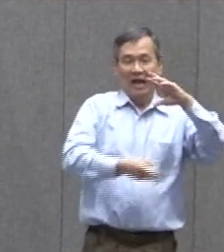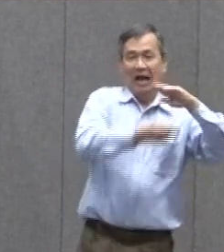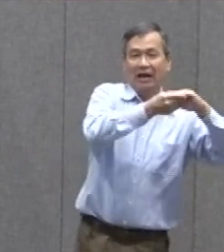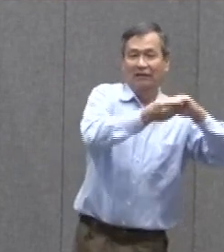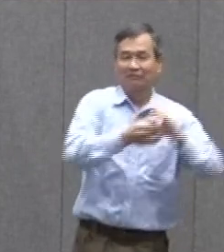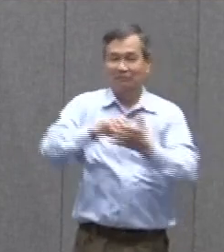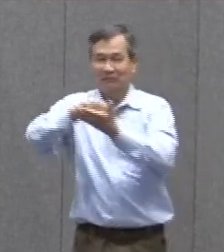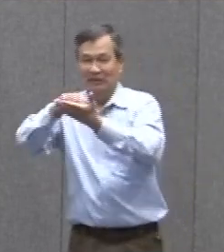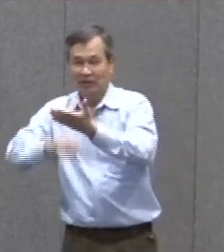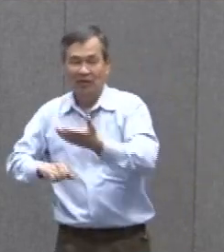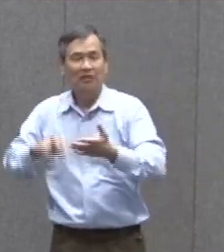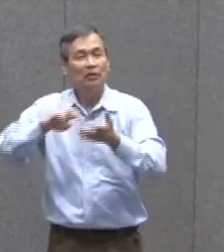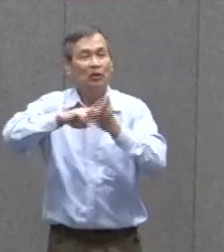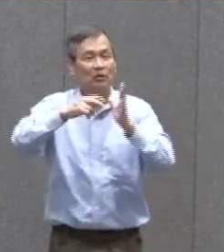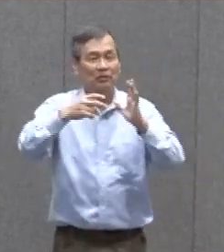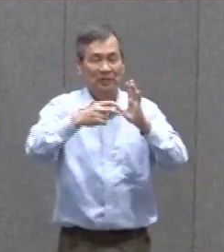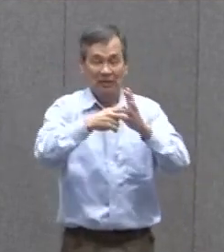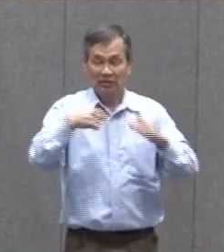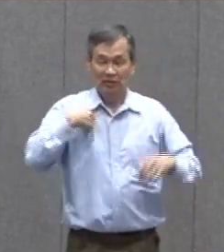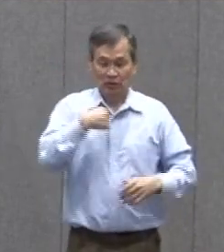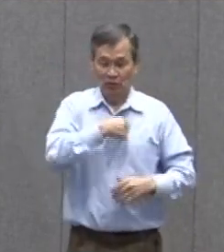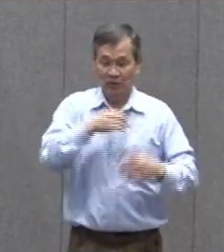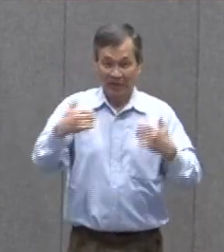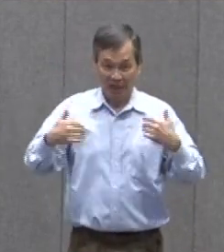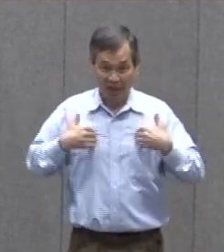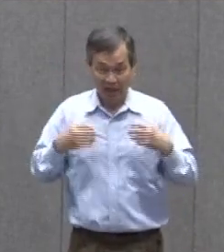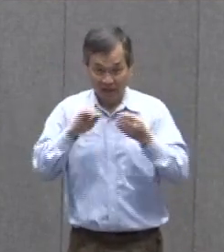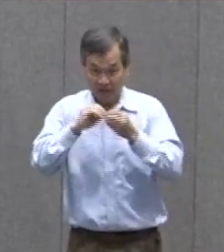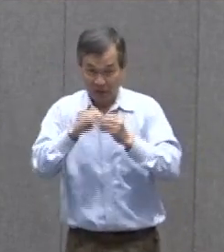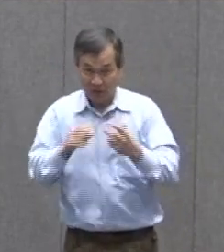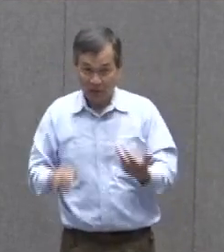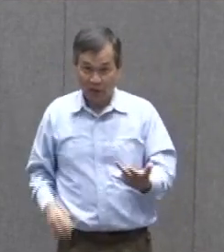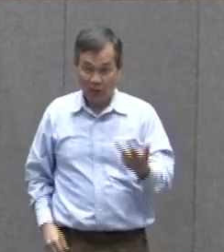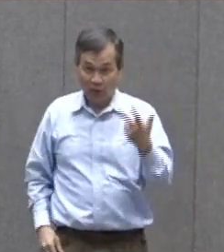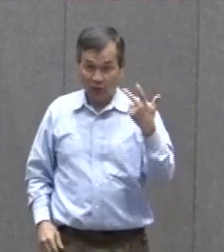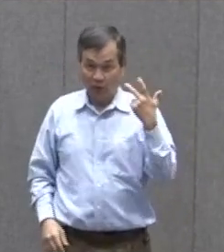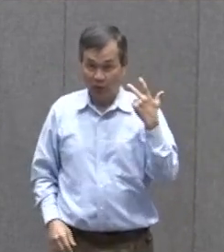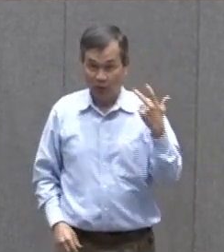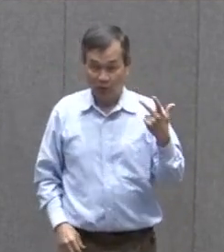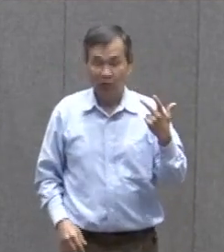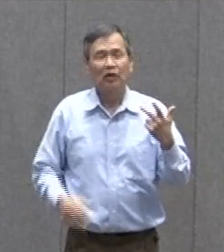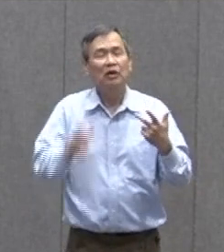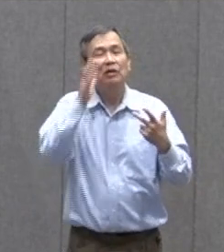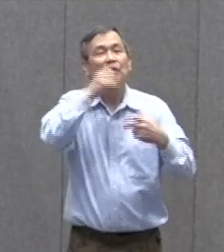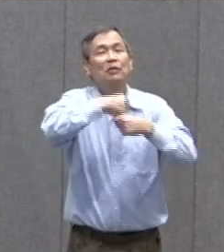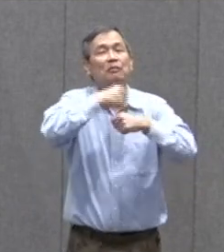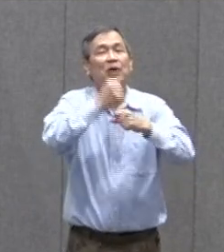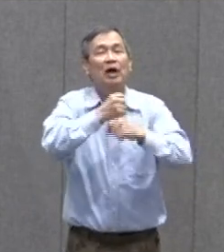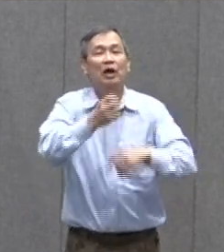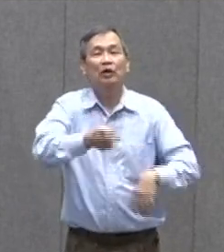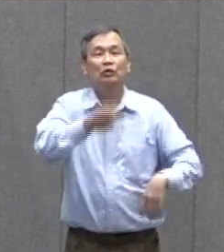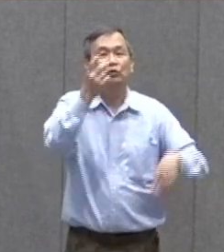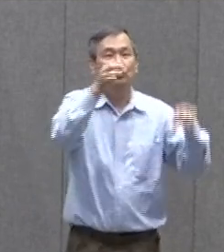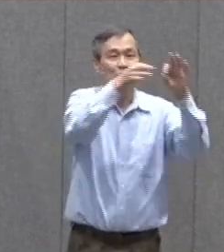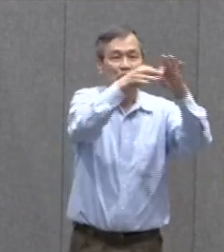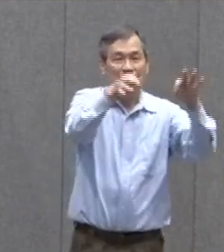In math that means that we take three numbers and we're going to make two addition sentences and two subtraction sentences.